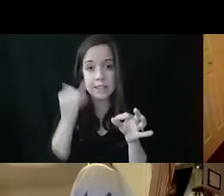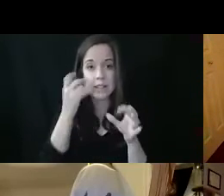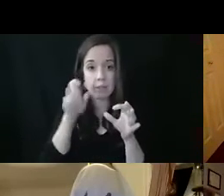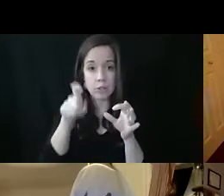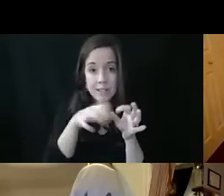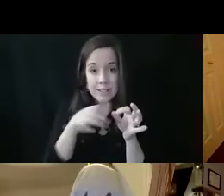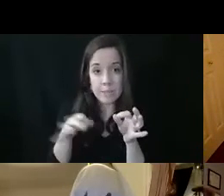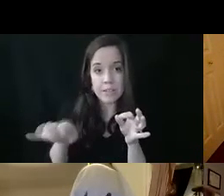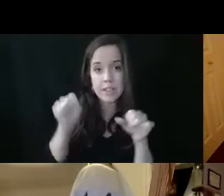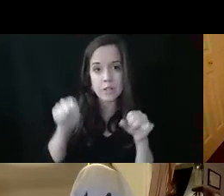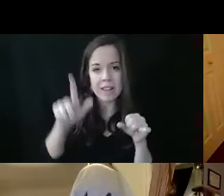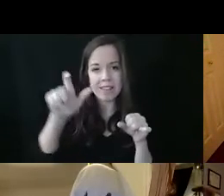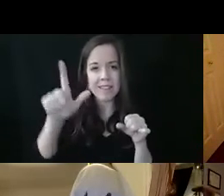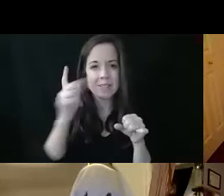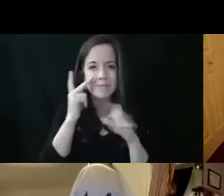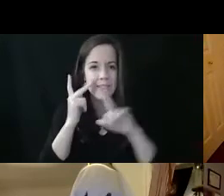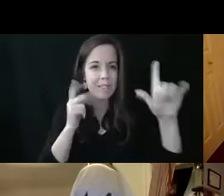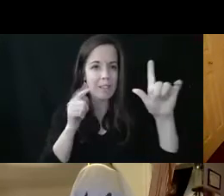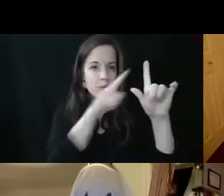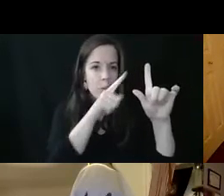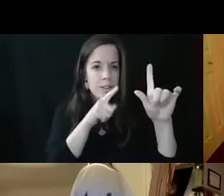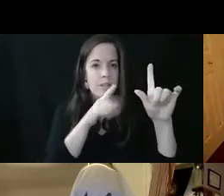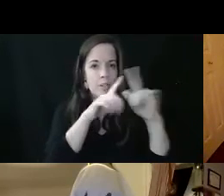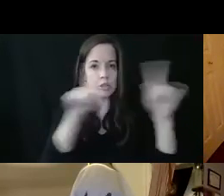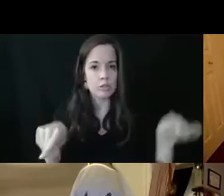you can click in the top left hand corner of your screen. There's a thing that says